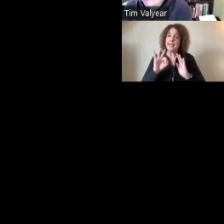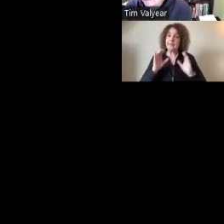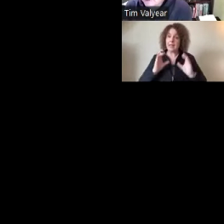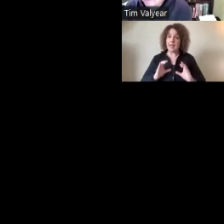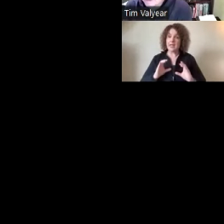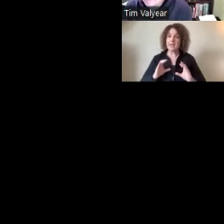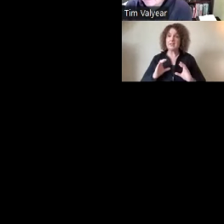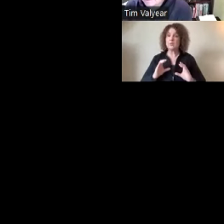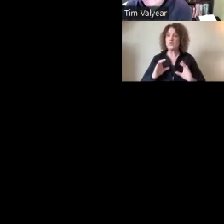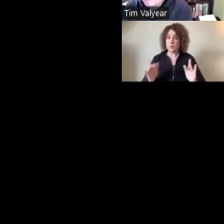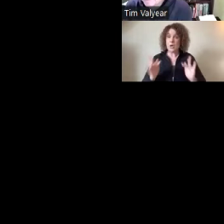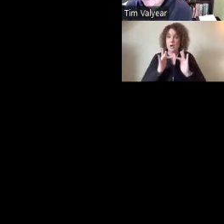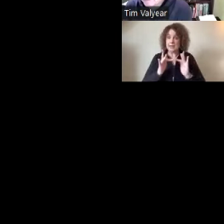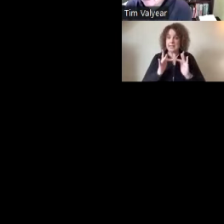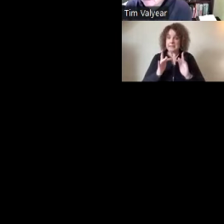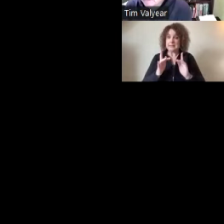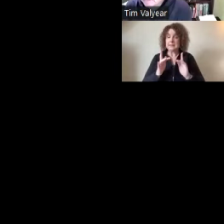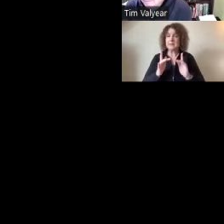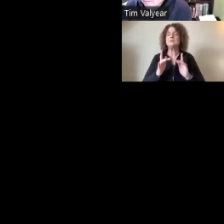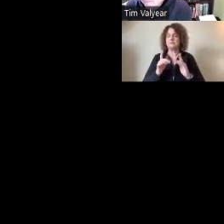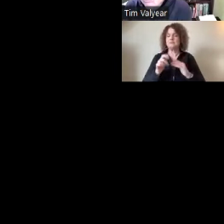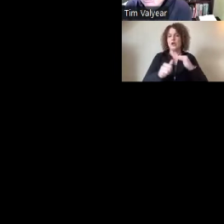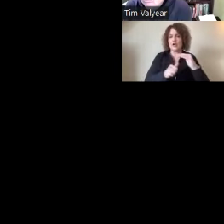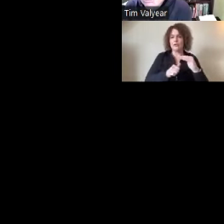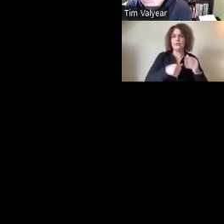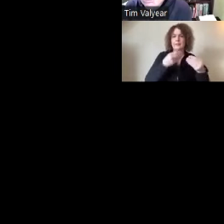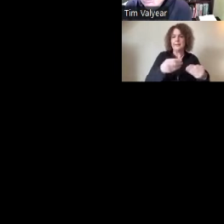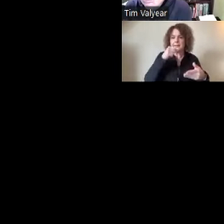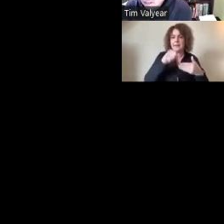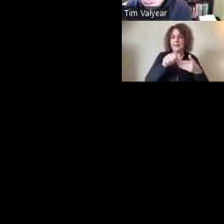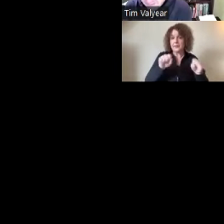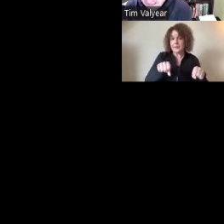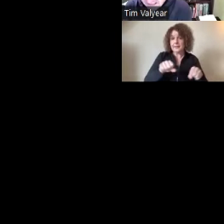» SPEAKER: Awesome. So then by virtue of that, you as a client, if they had a close contact, you would be part